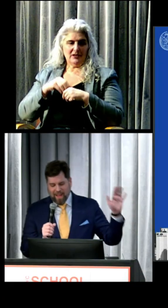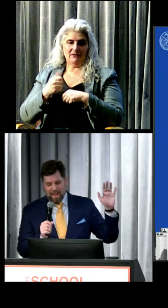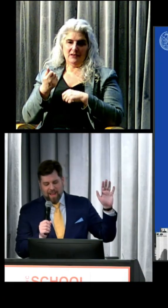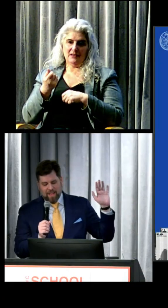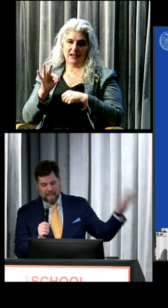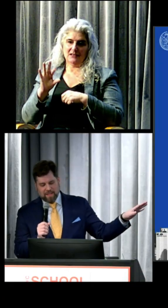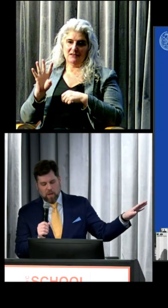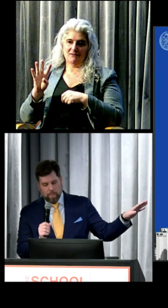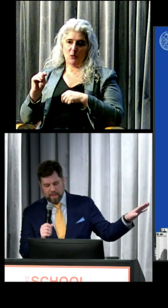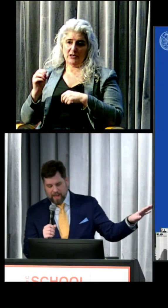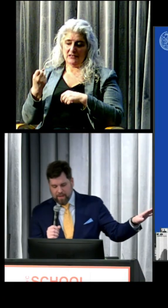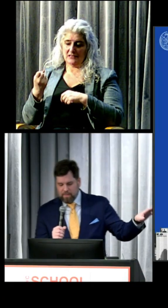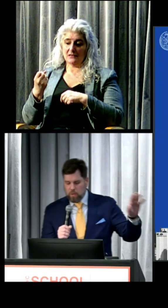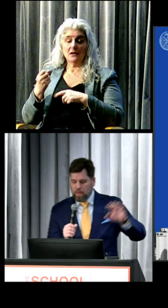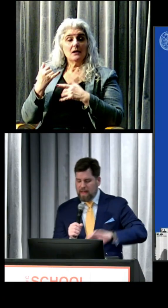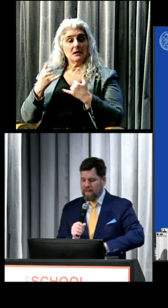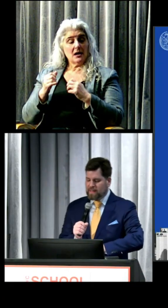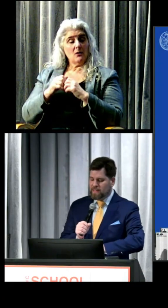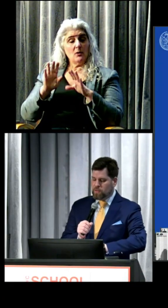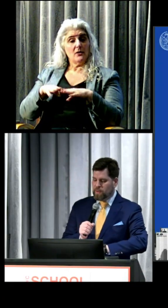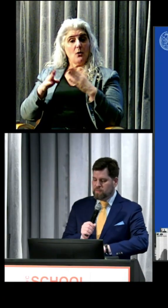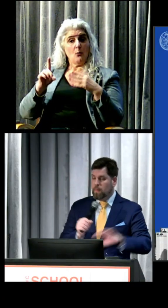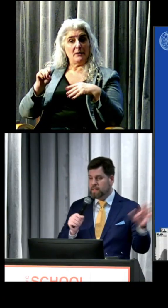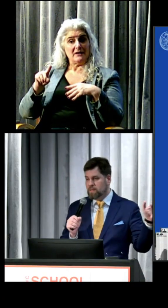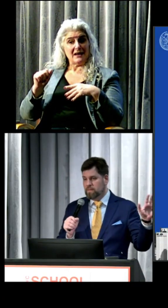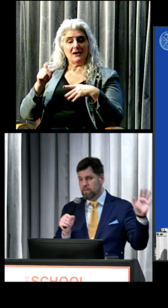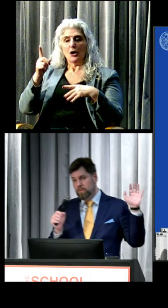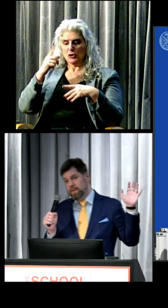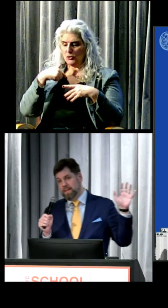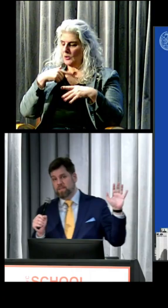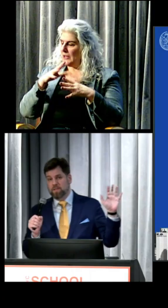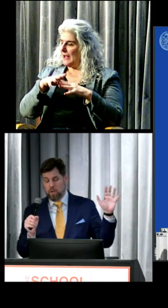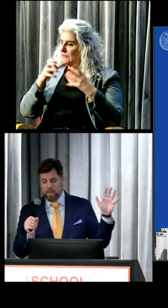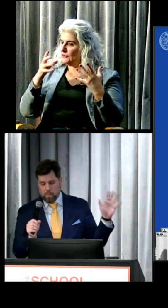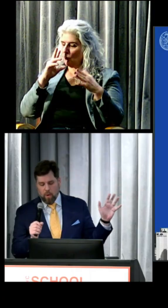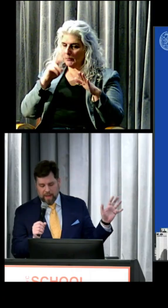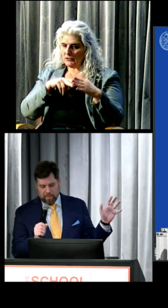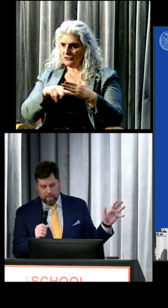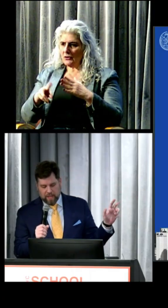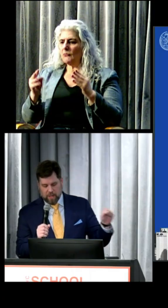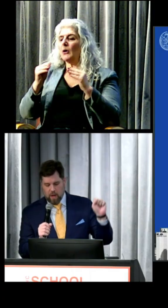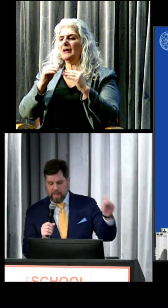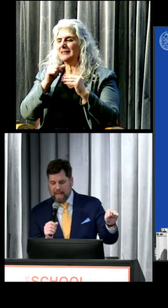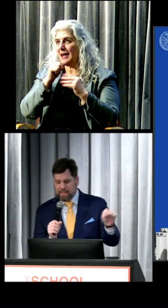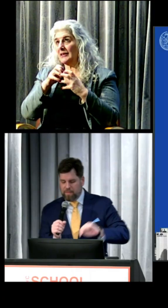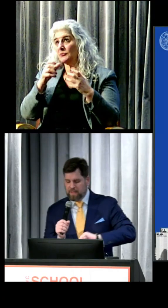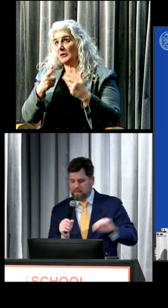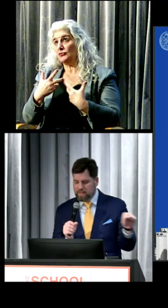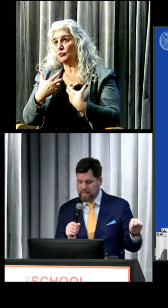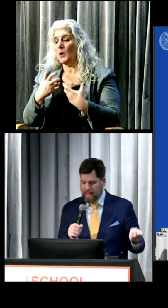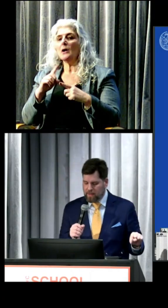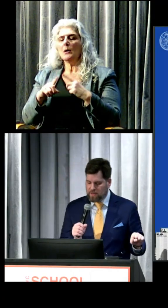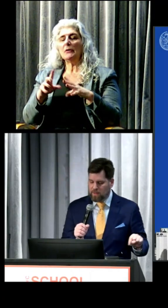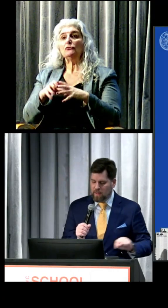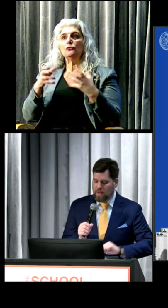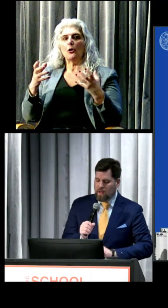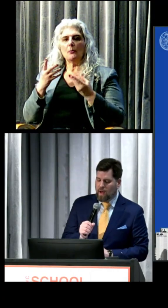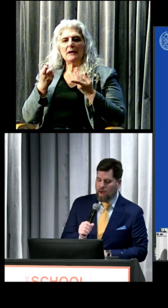You go up a ramp to, it's about four feet off the ground, to a connected city systems section of the